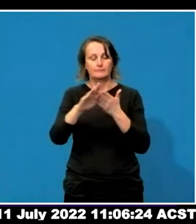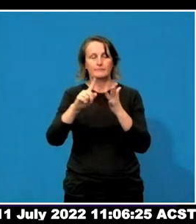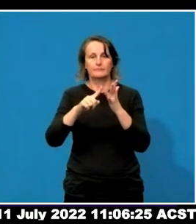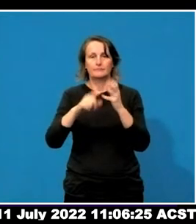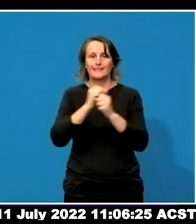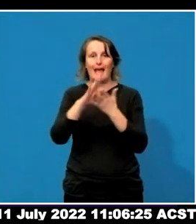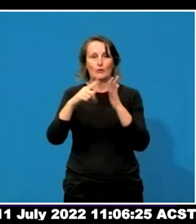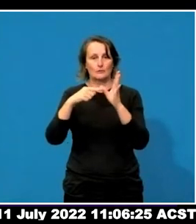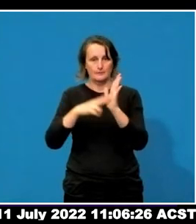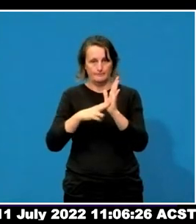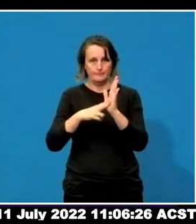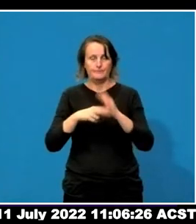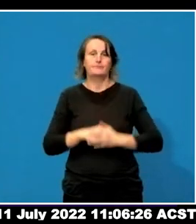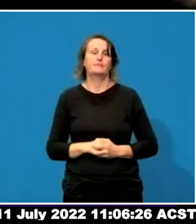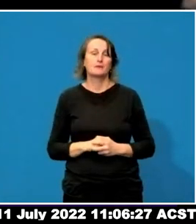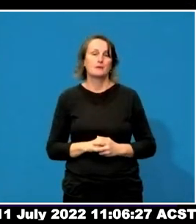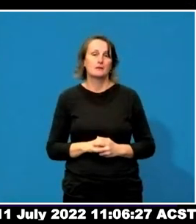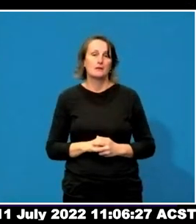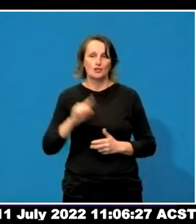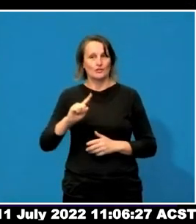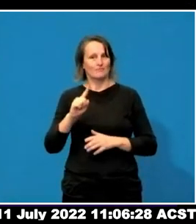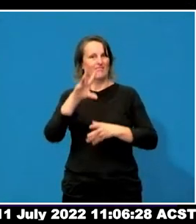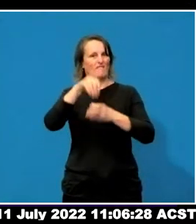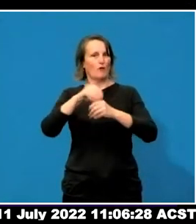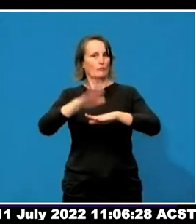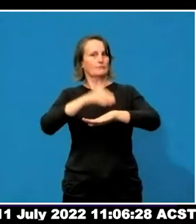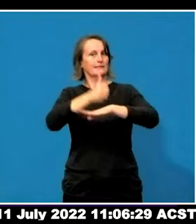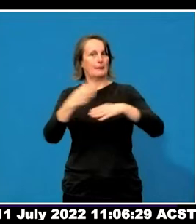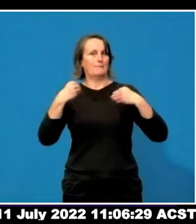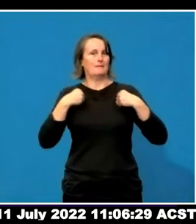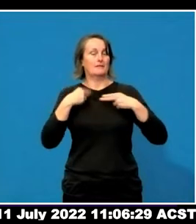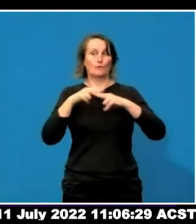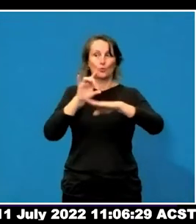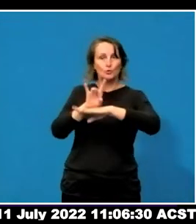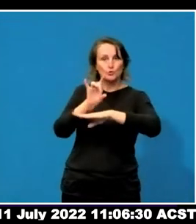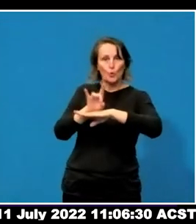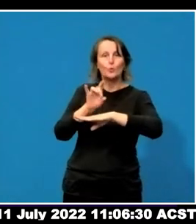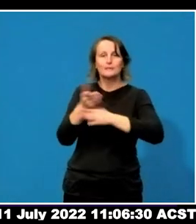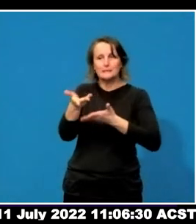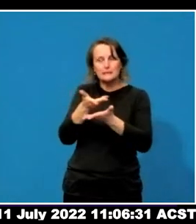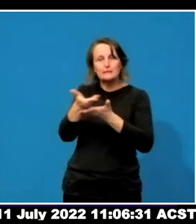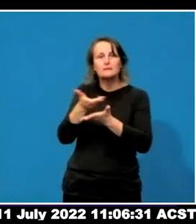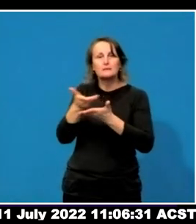Consulting. She started this business in 2018 and currently has 35 employees.